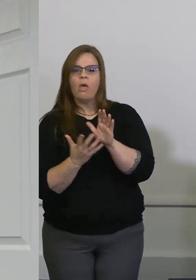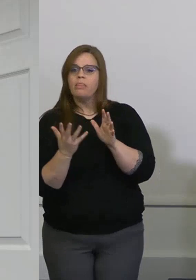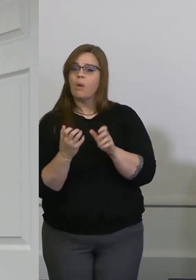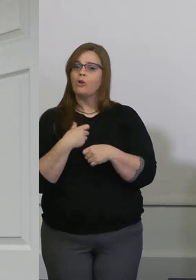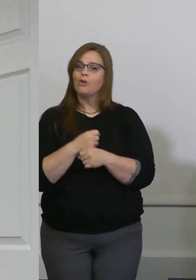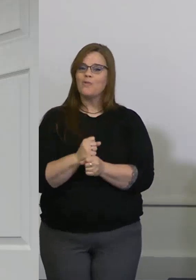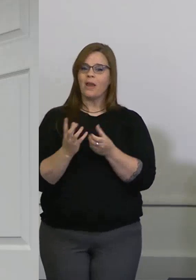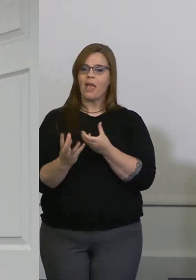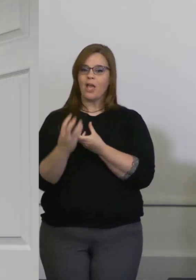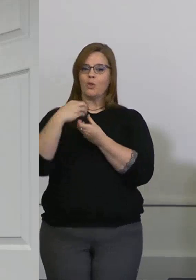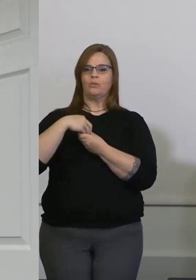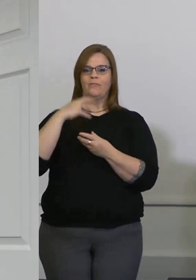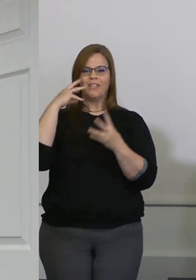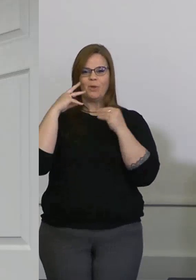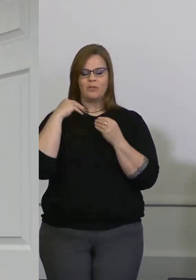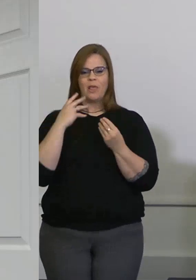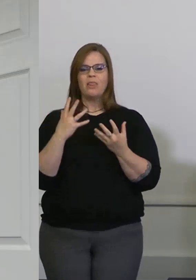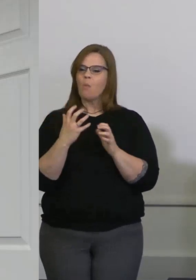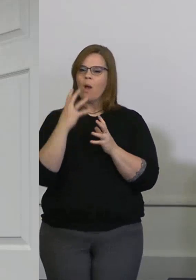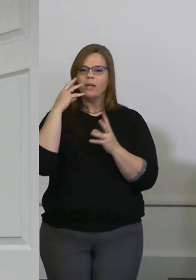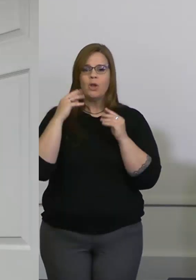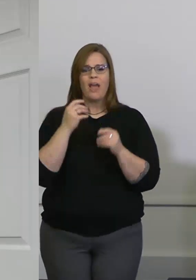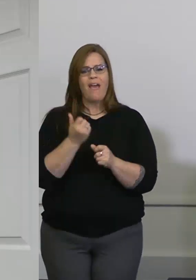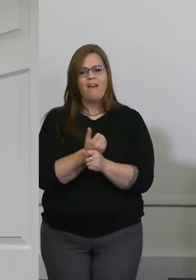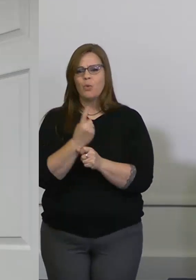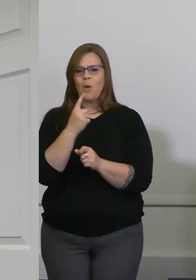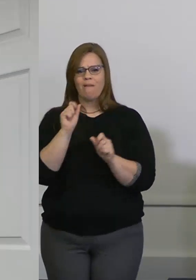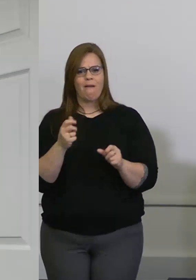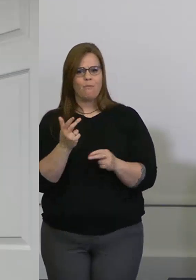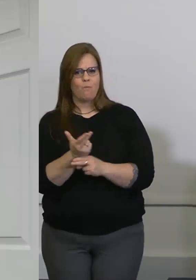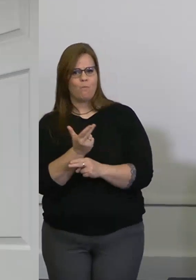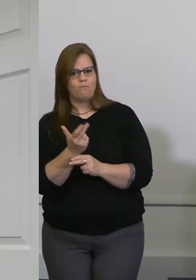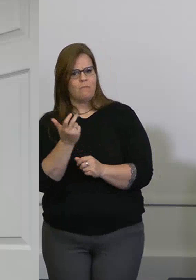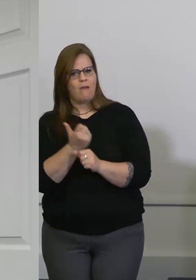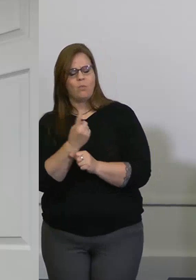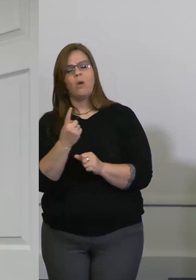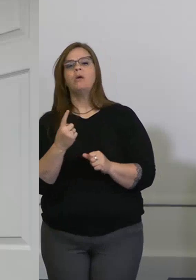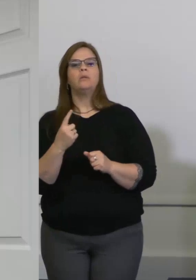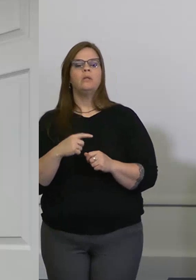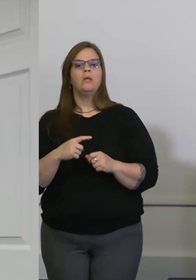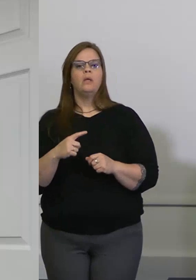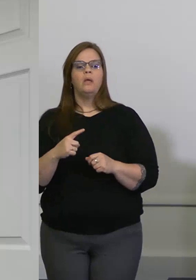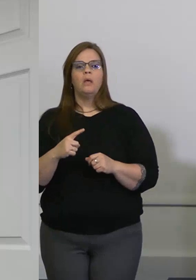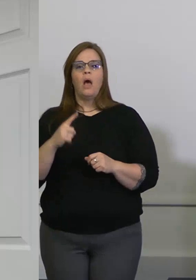They want to create experiences that everybody can use. I think sometimes challenges come when people have deadlines